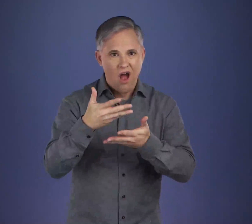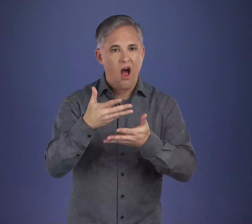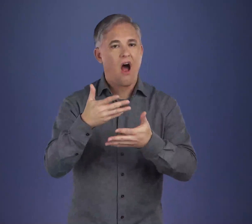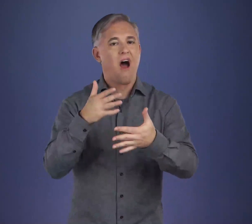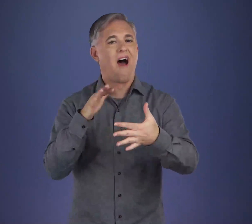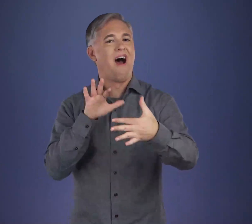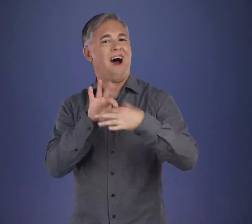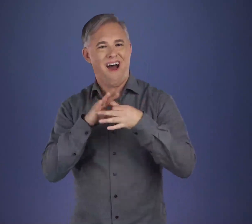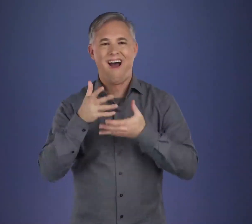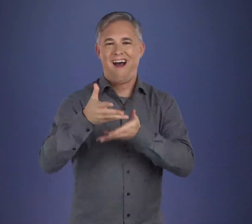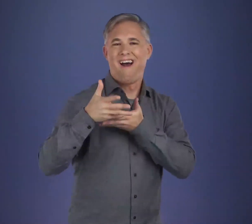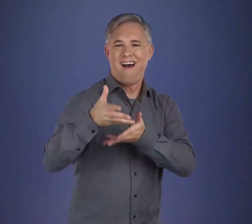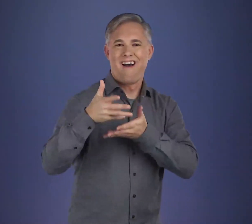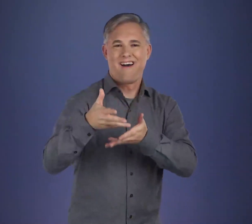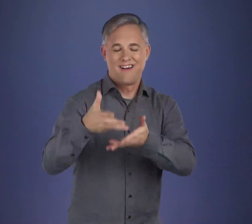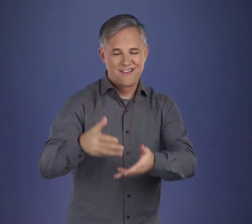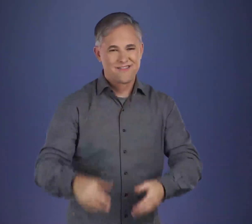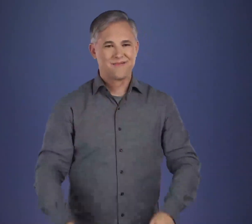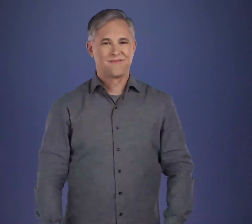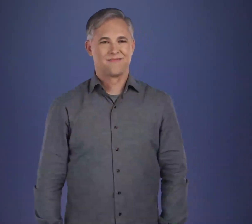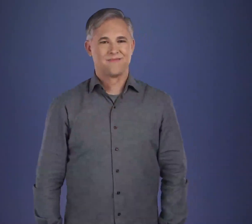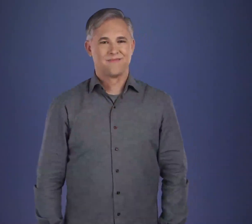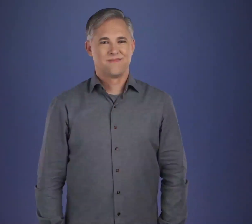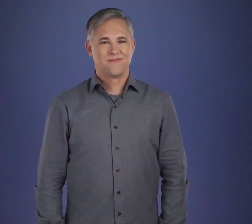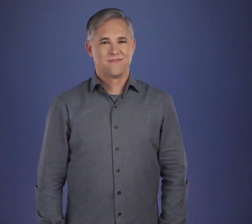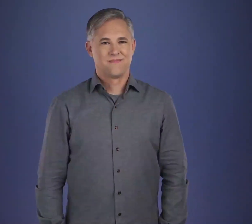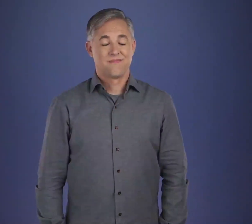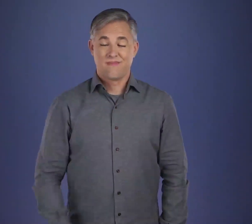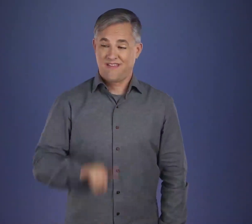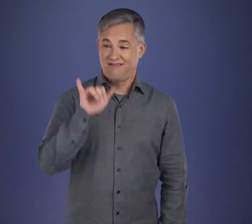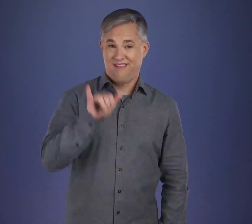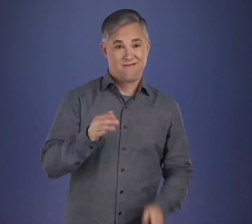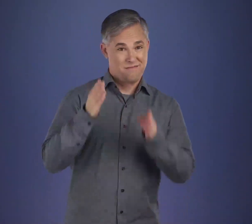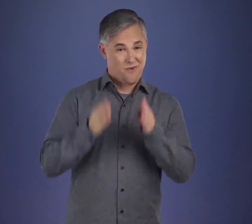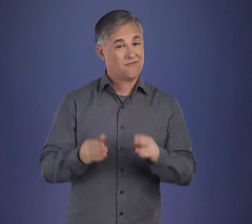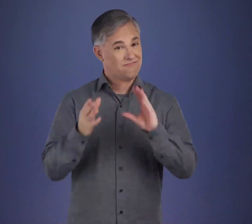that would aid his recovery. From there on we got along fine."